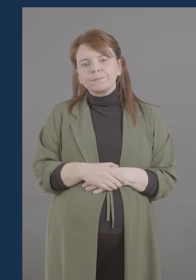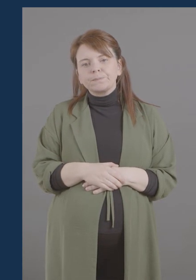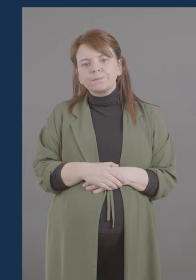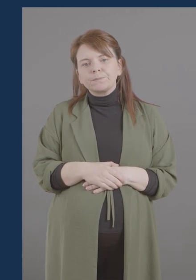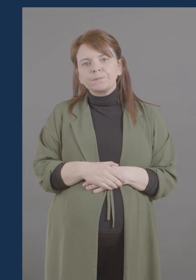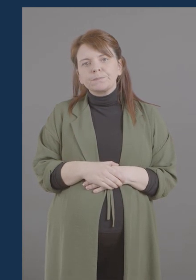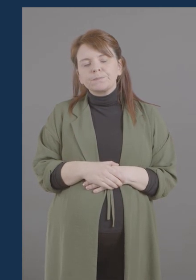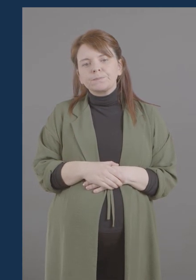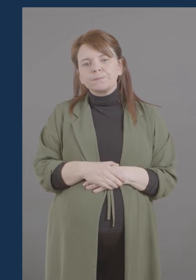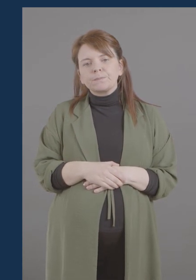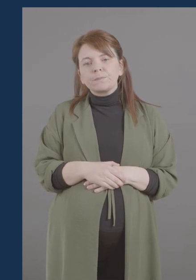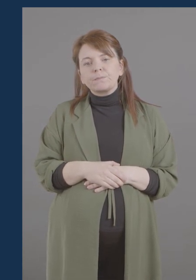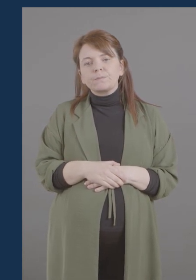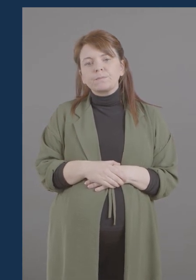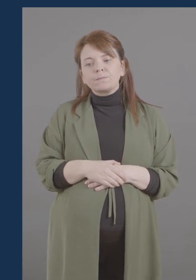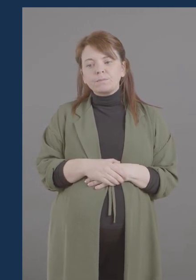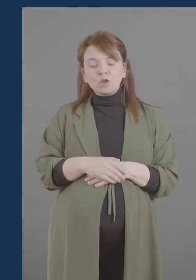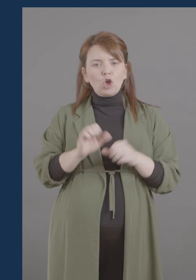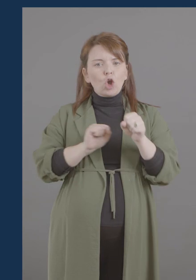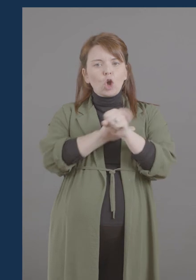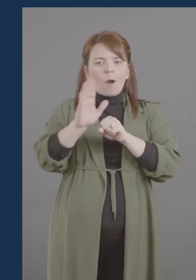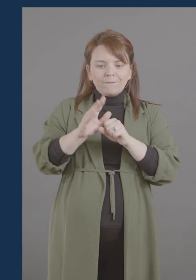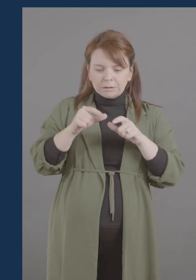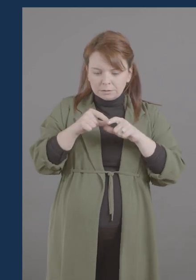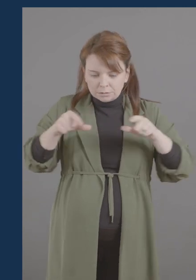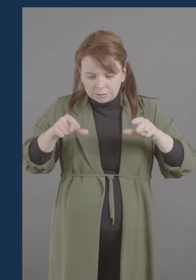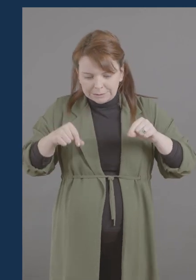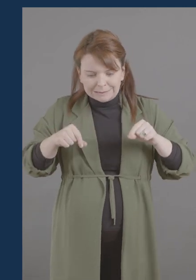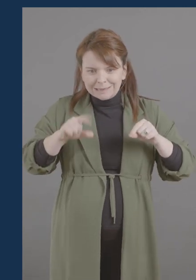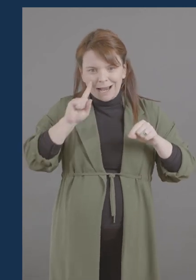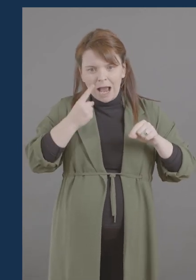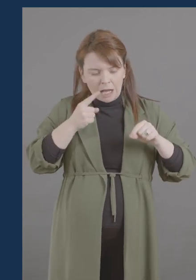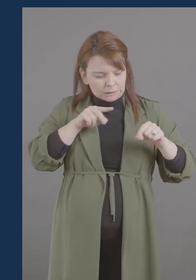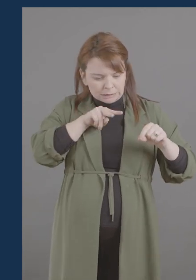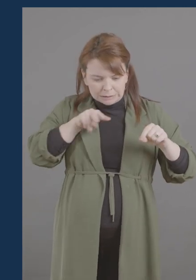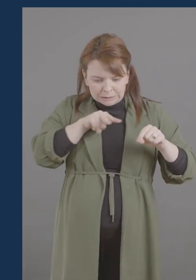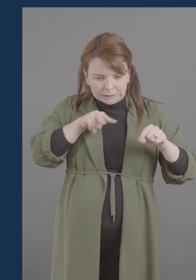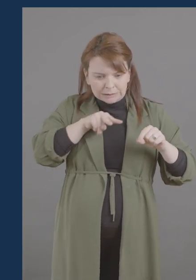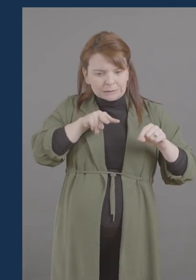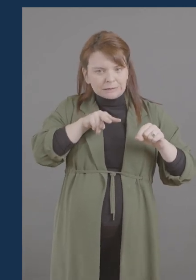Coronavirus test sample could not be read (void). If your test sample could not be read or you got